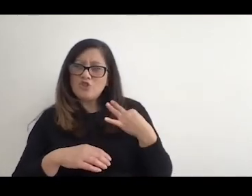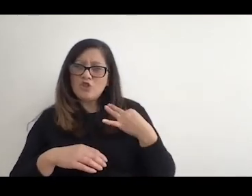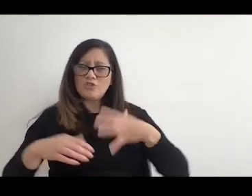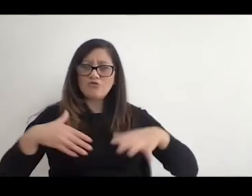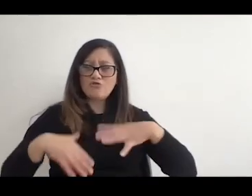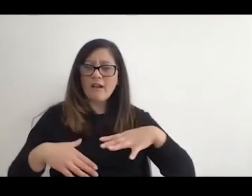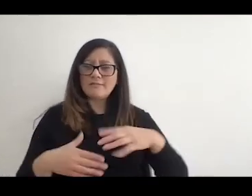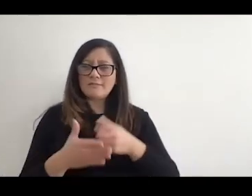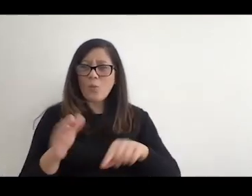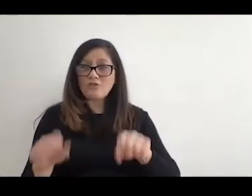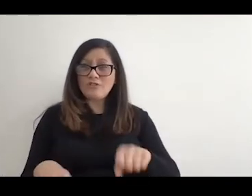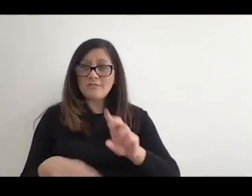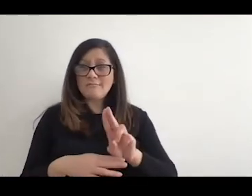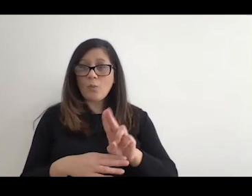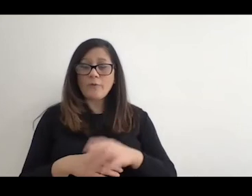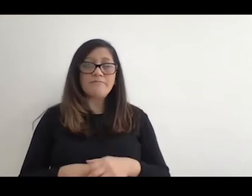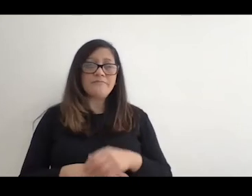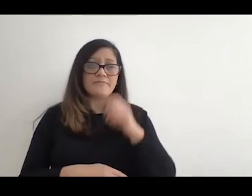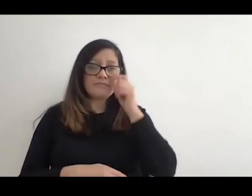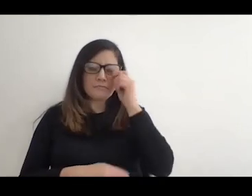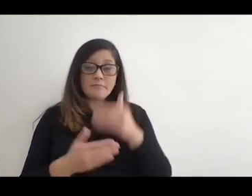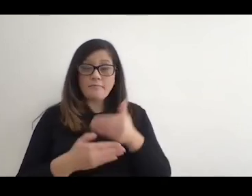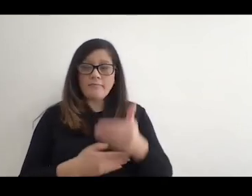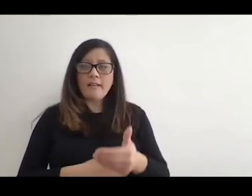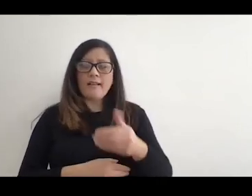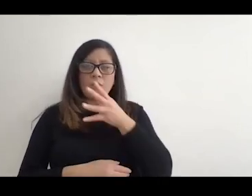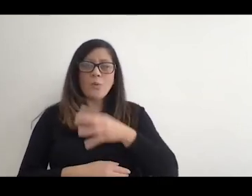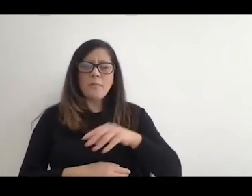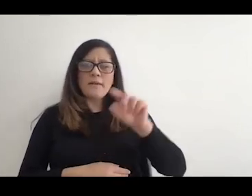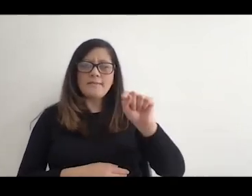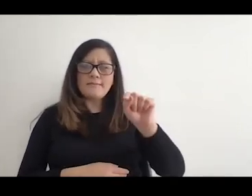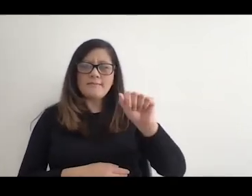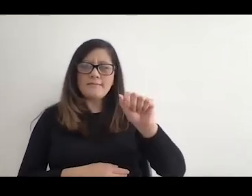that she'd be able to wear. Tatiana also has a seated body type.